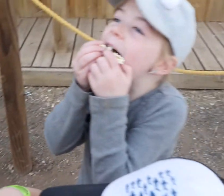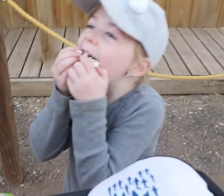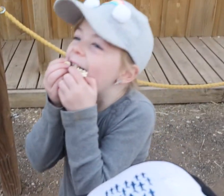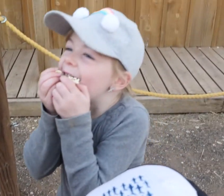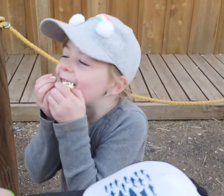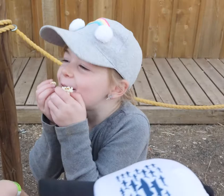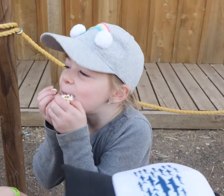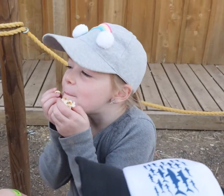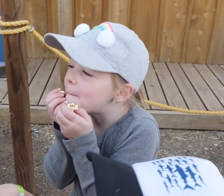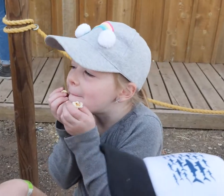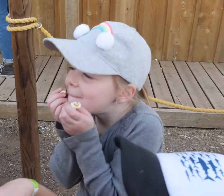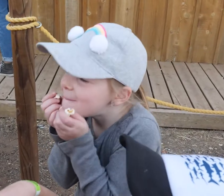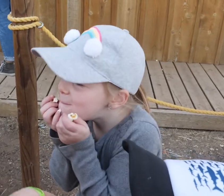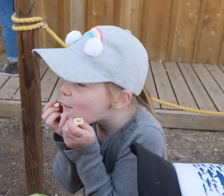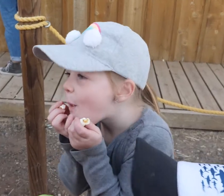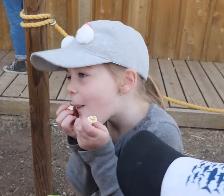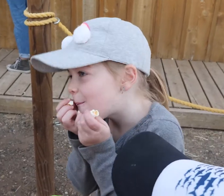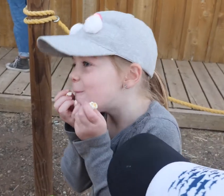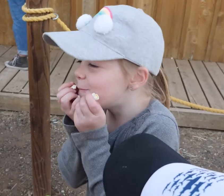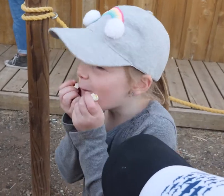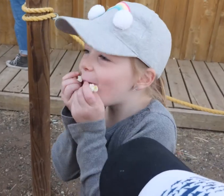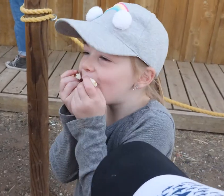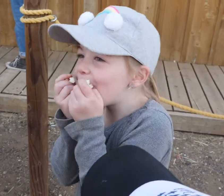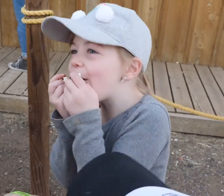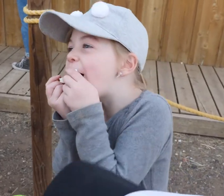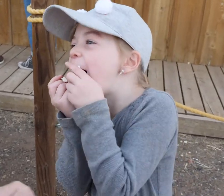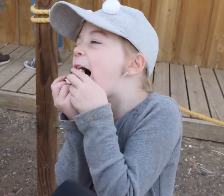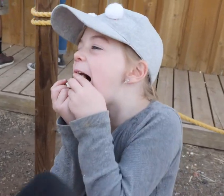I think Kate's the one that's a little piggy!